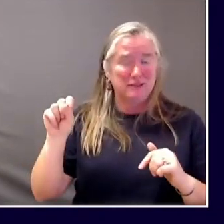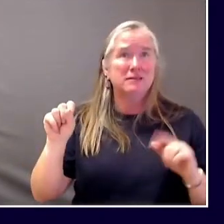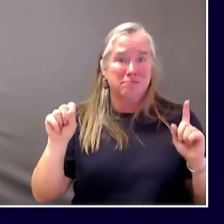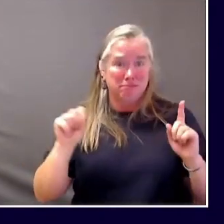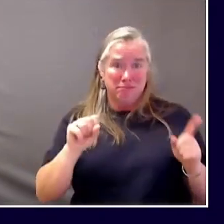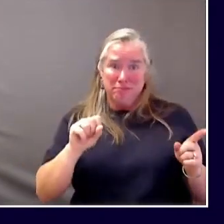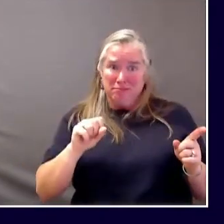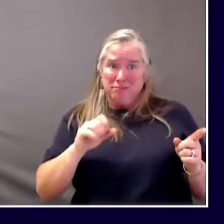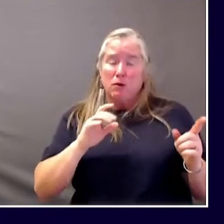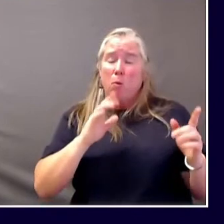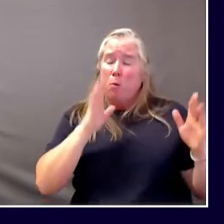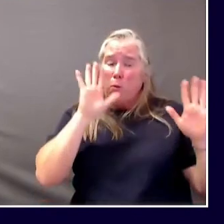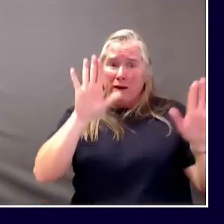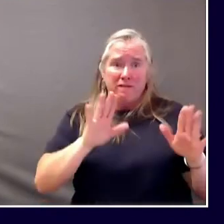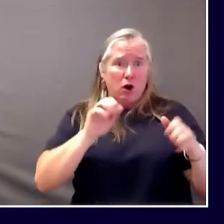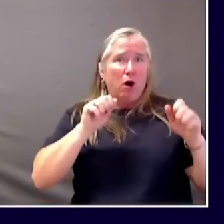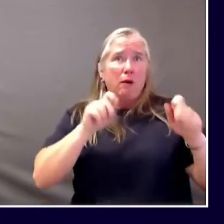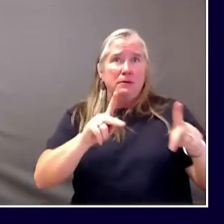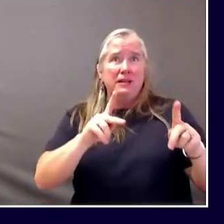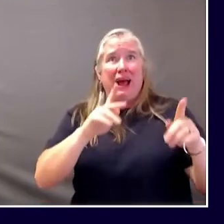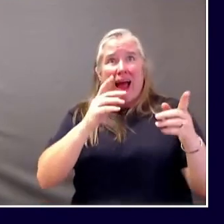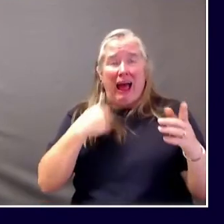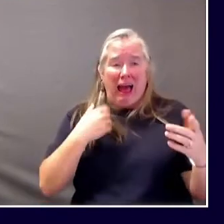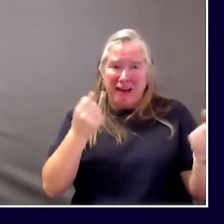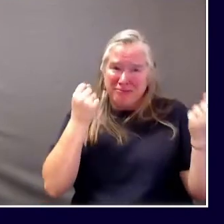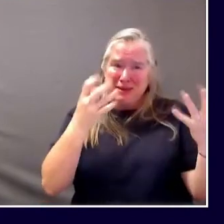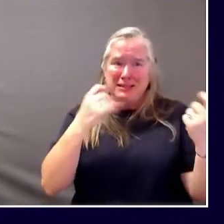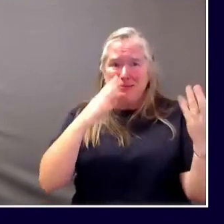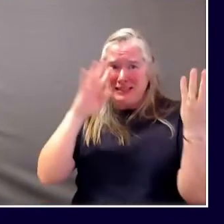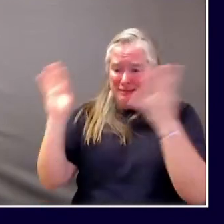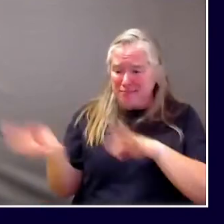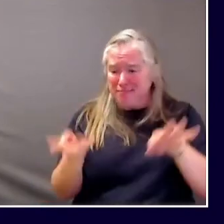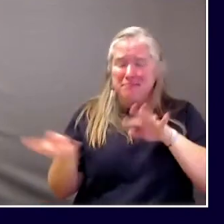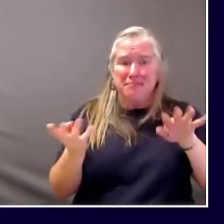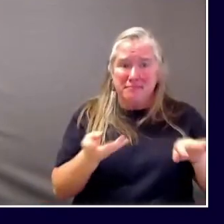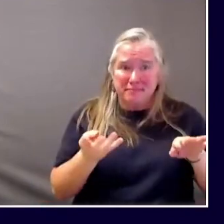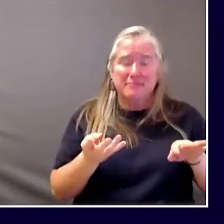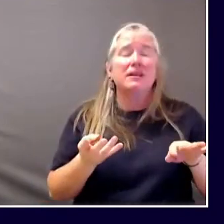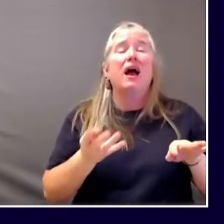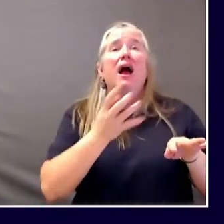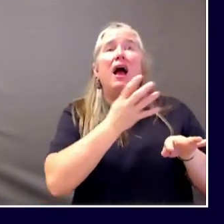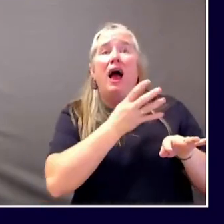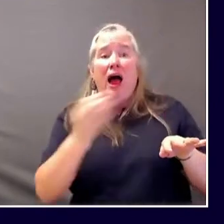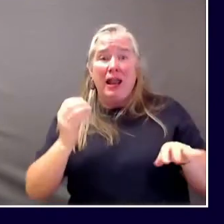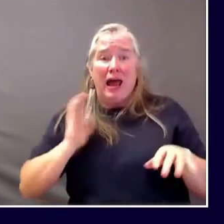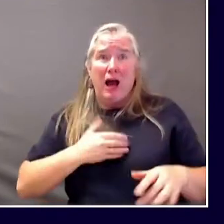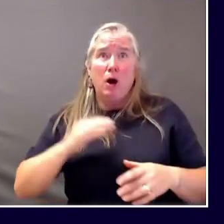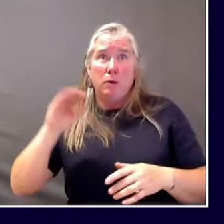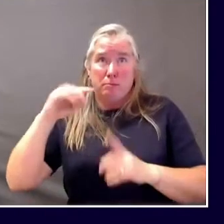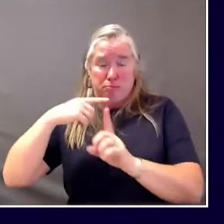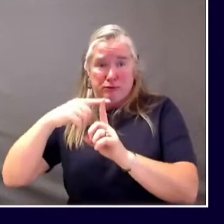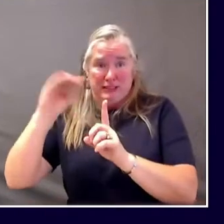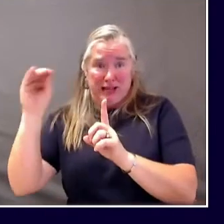that puts us in a favorable